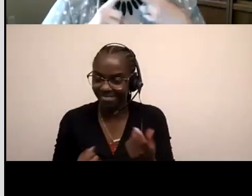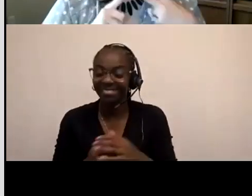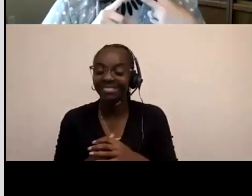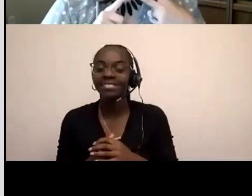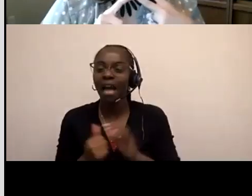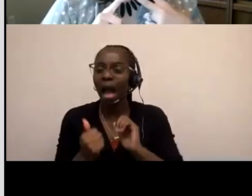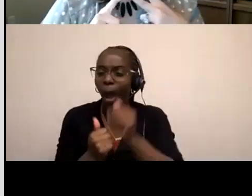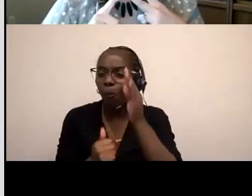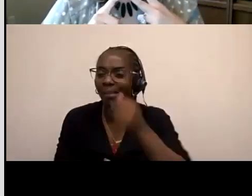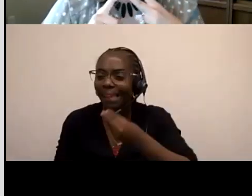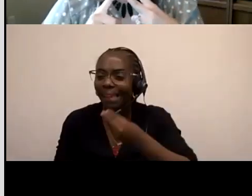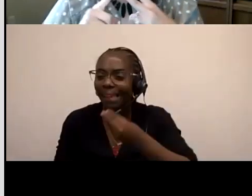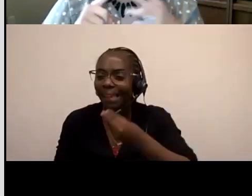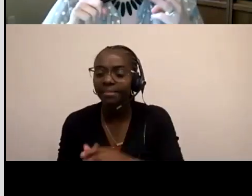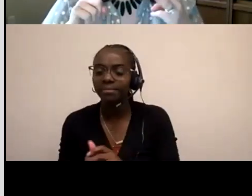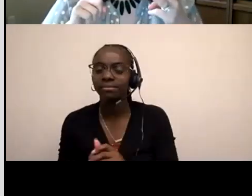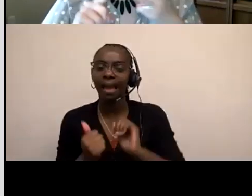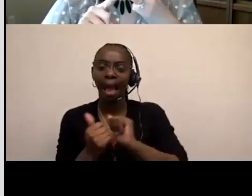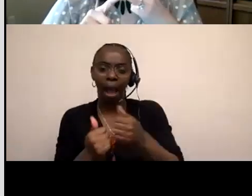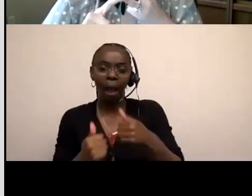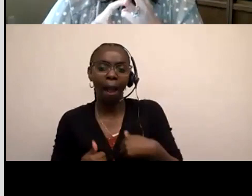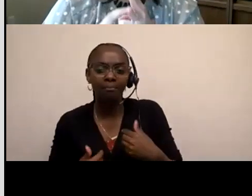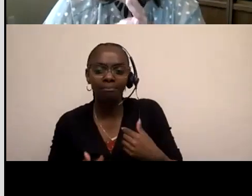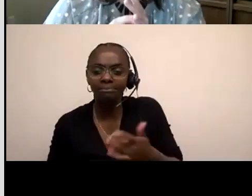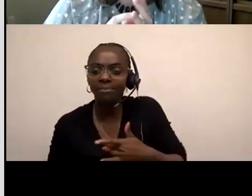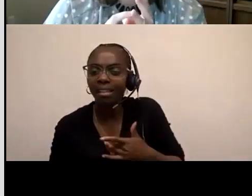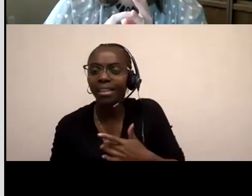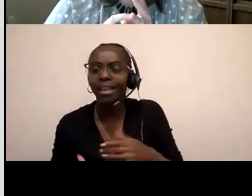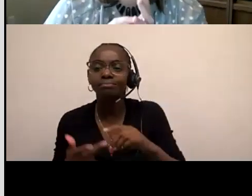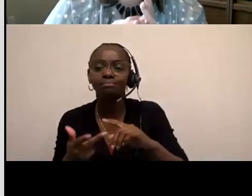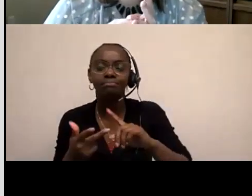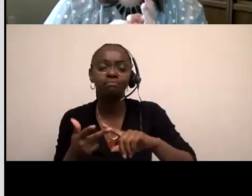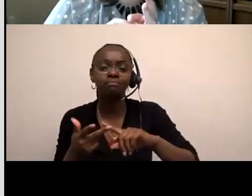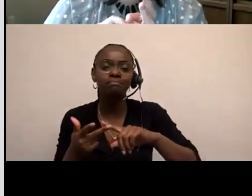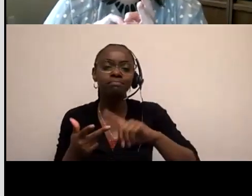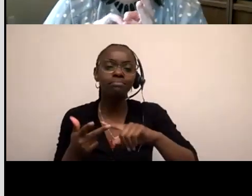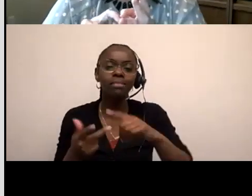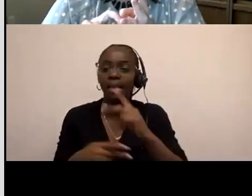HOW AM I FEELING? AND WHAT KIND OF EXERCISE CAN I DO? MAYBE IT'S WATCH YOUTUBE